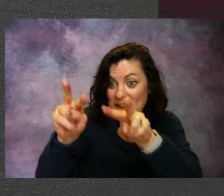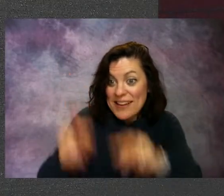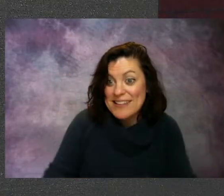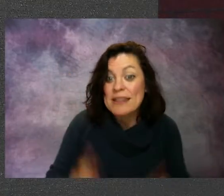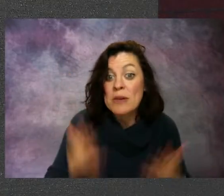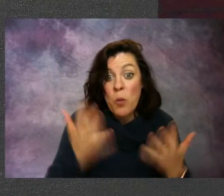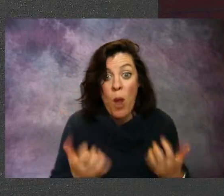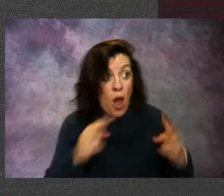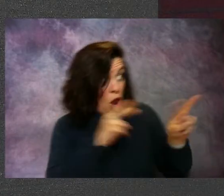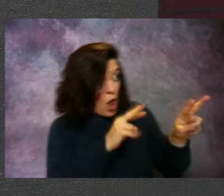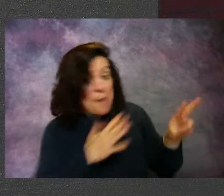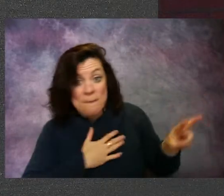at my house today.